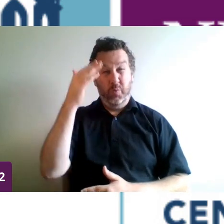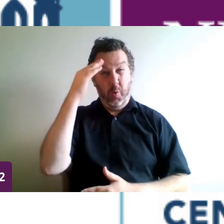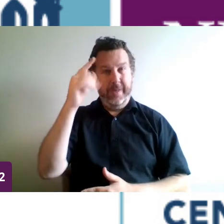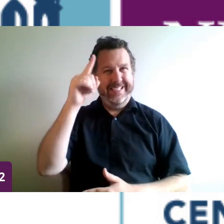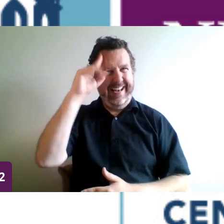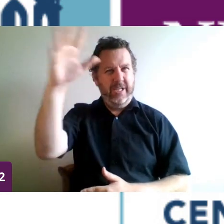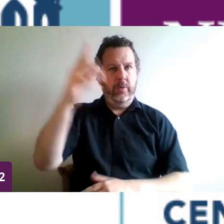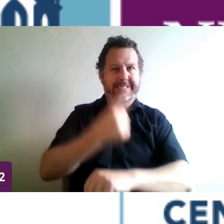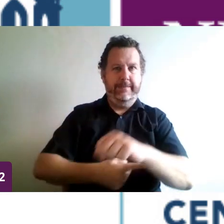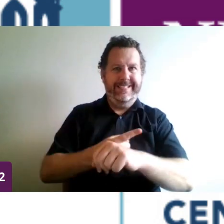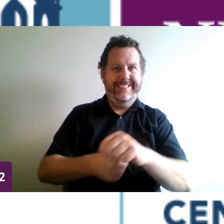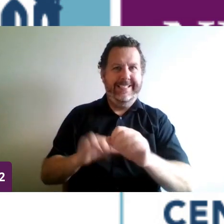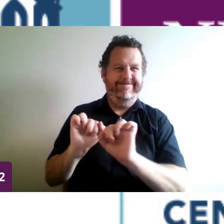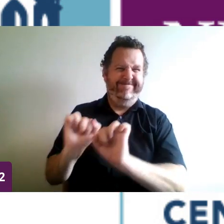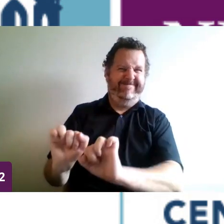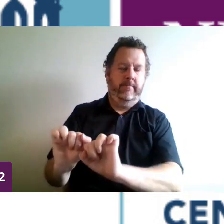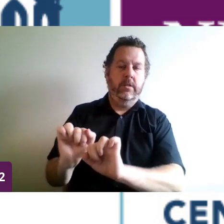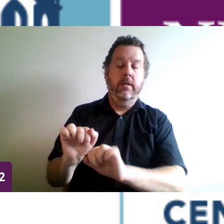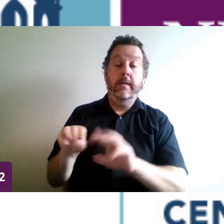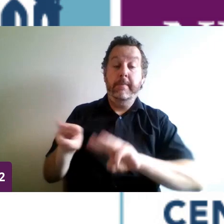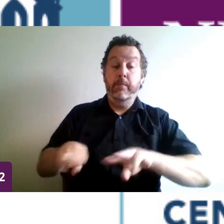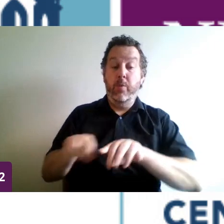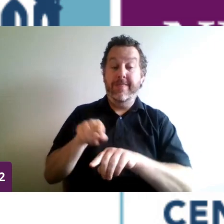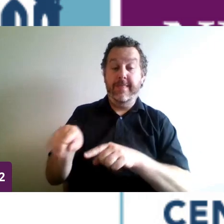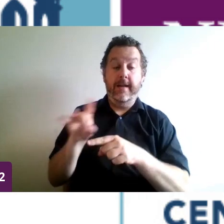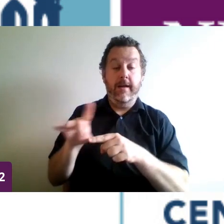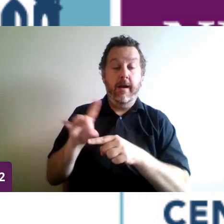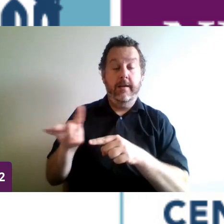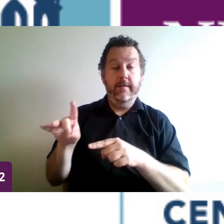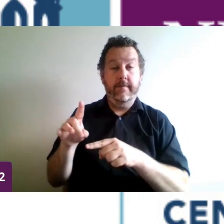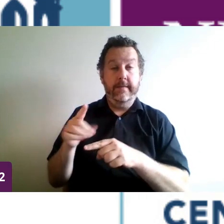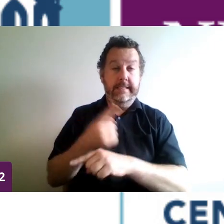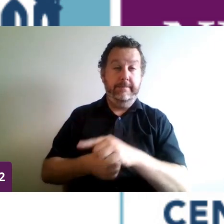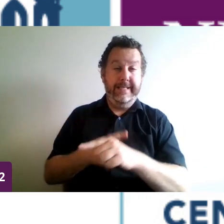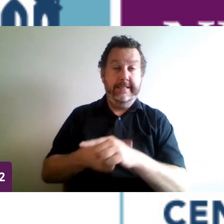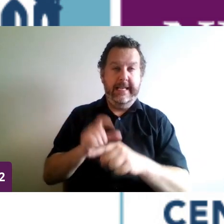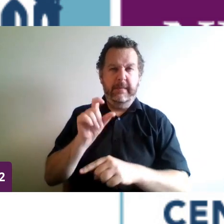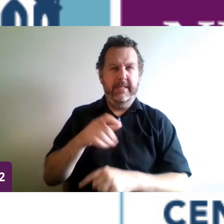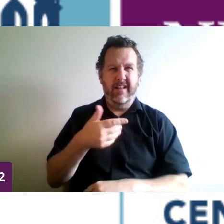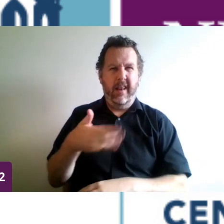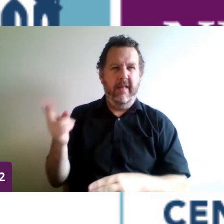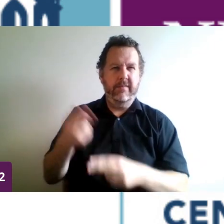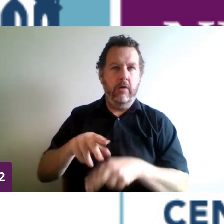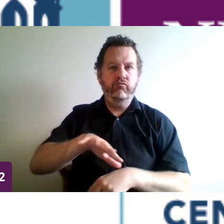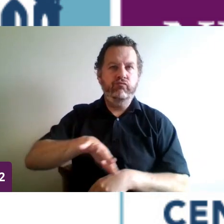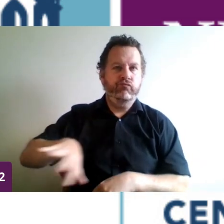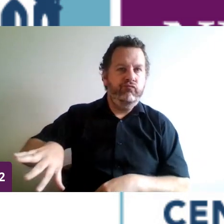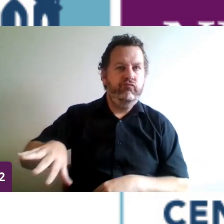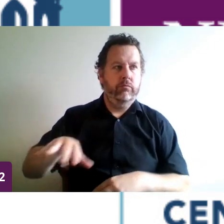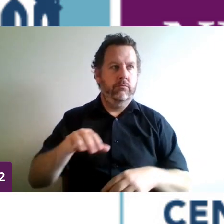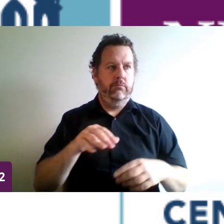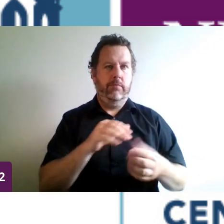that, due to the nature of intellectual disabilities, people with these types of disabilities get left out of the discourse around